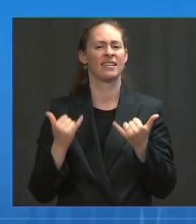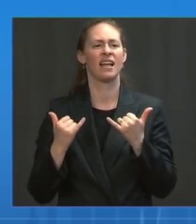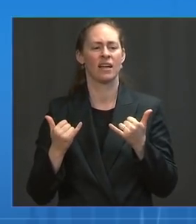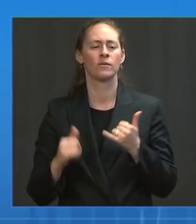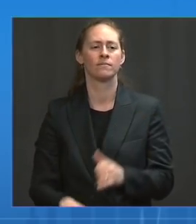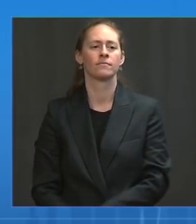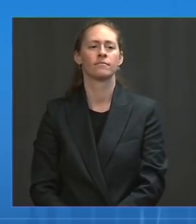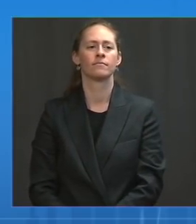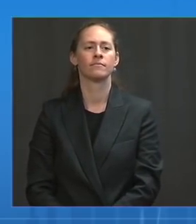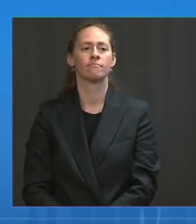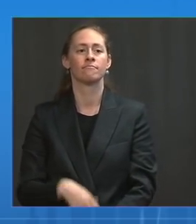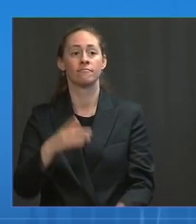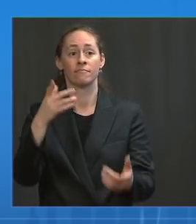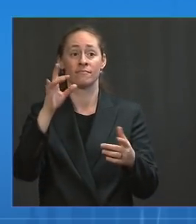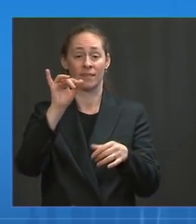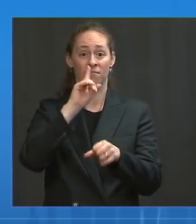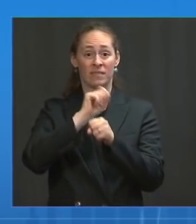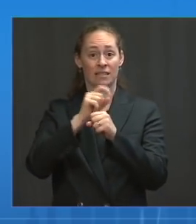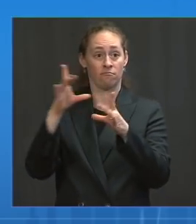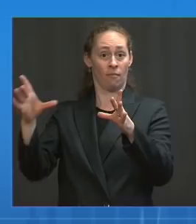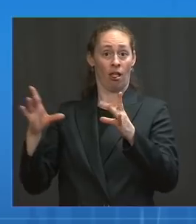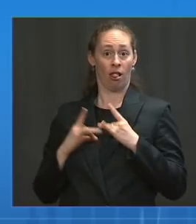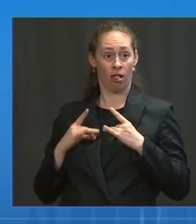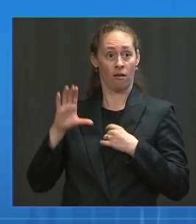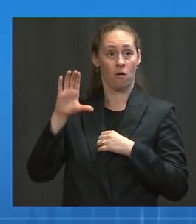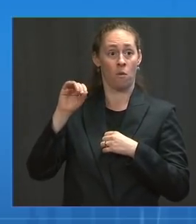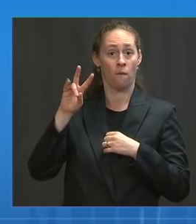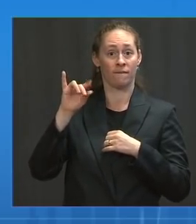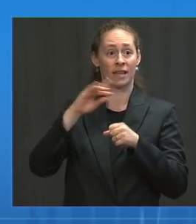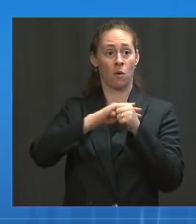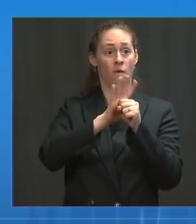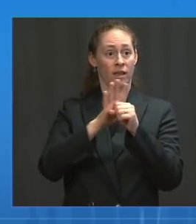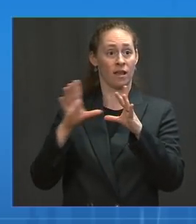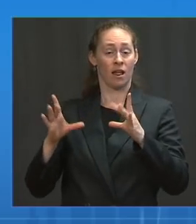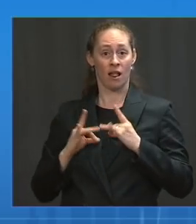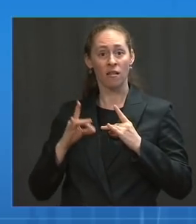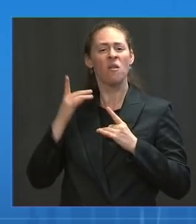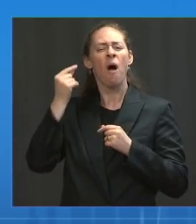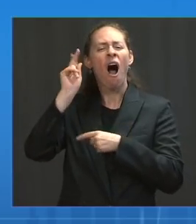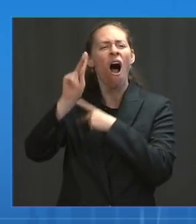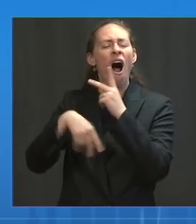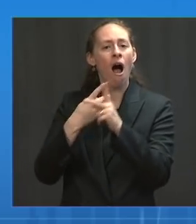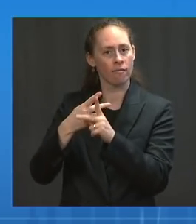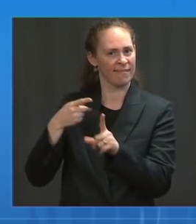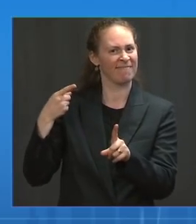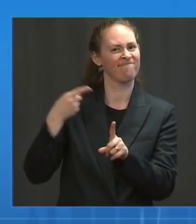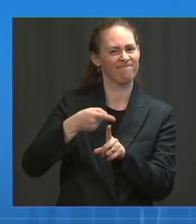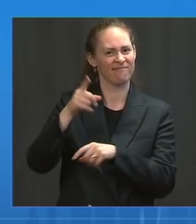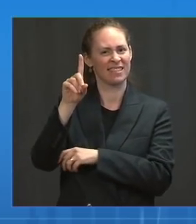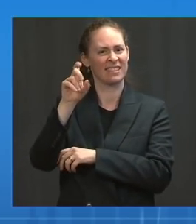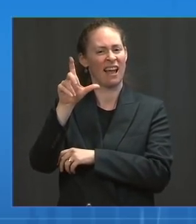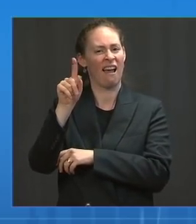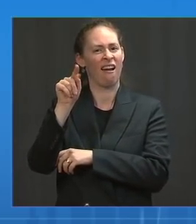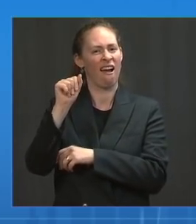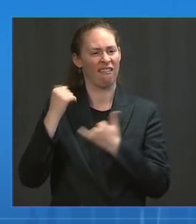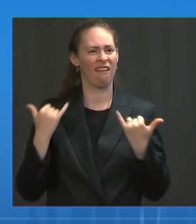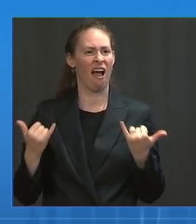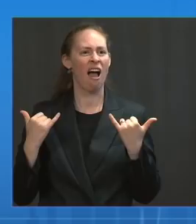up from 26 percent from the week ending June 19. And in some parts of the country the percentage is even higher.